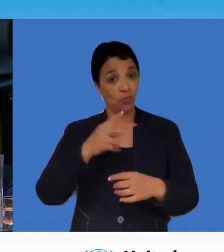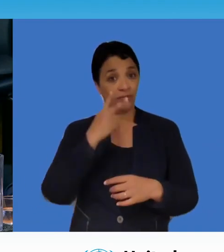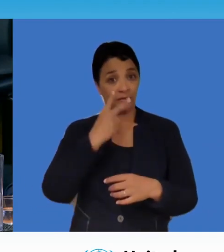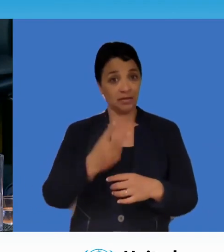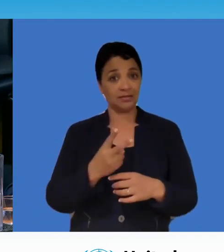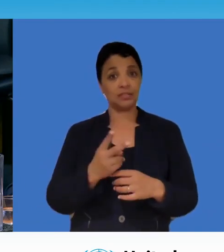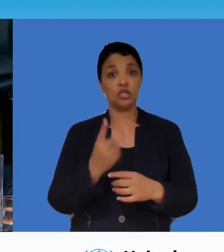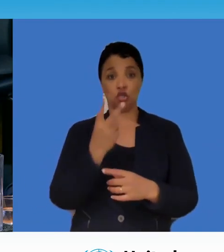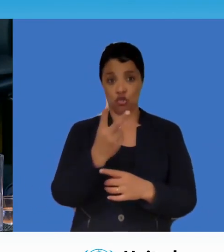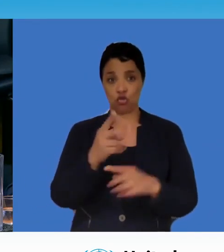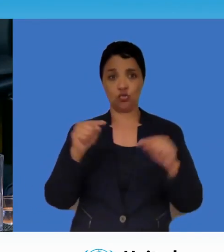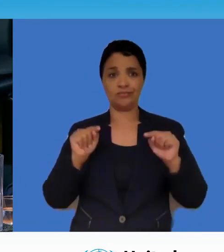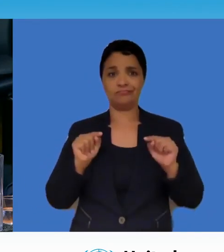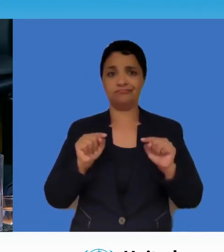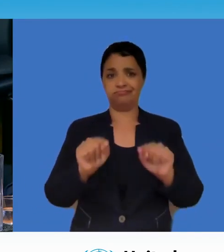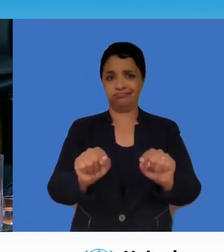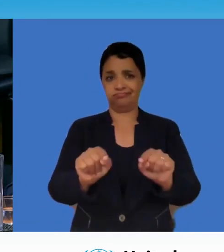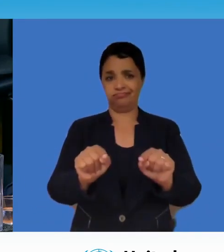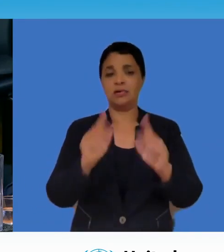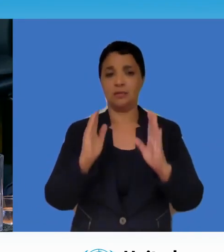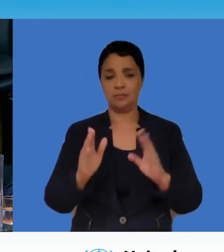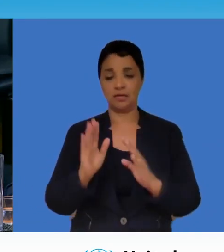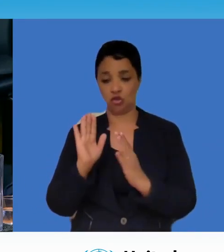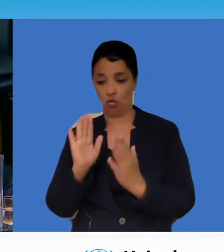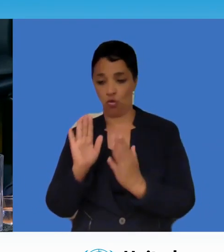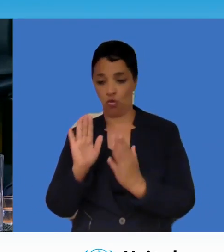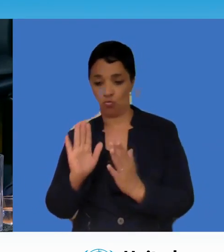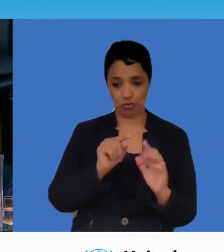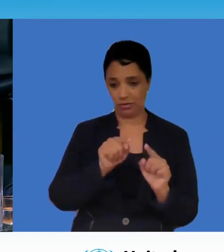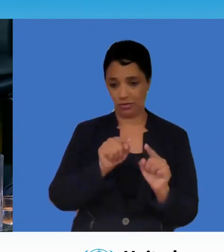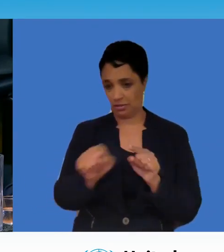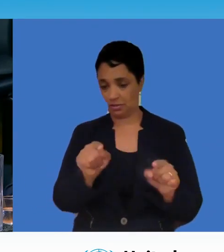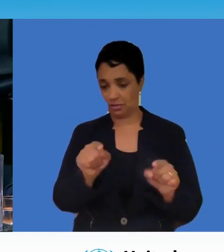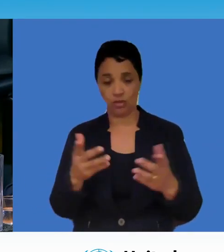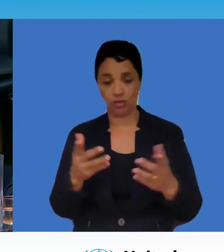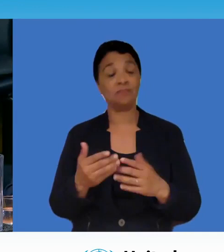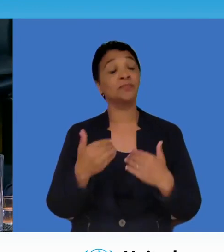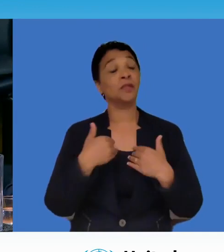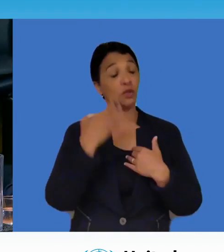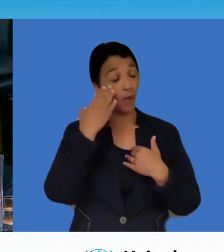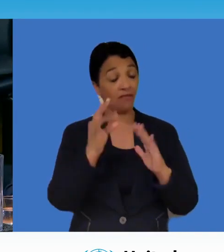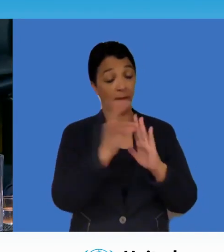it has to be addressing that in two two tracks approach because we know there are specific